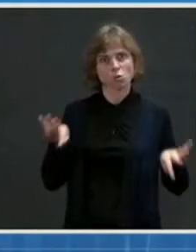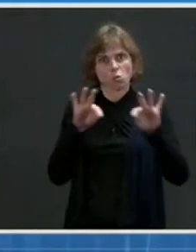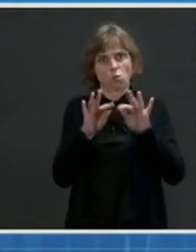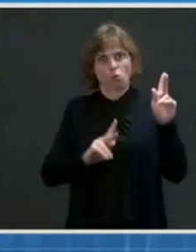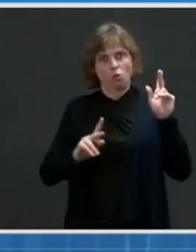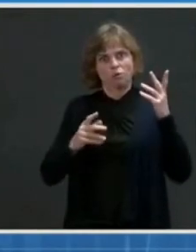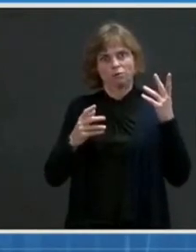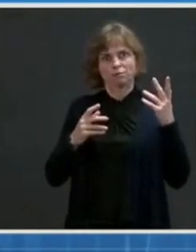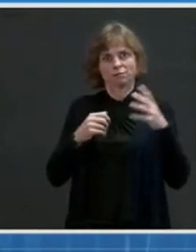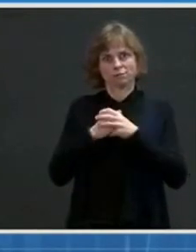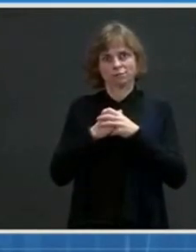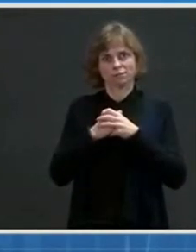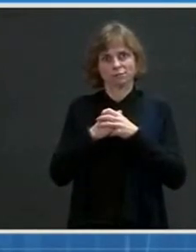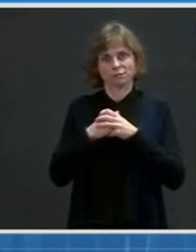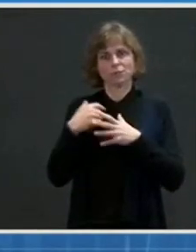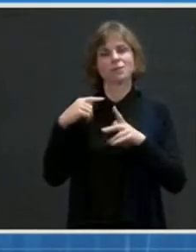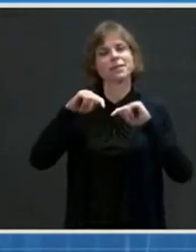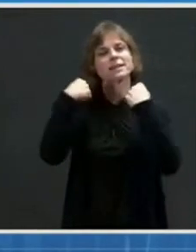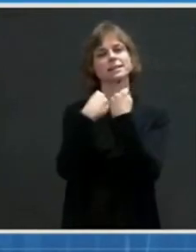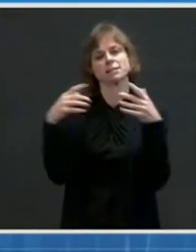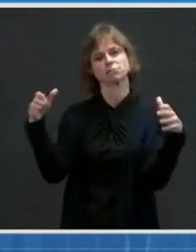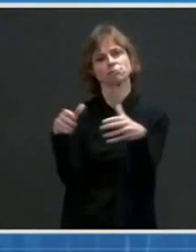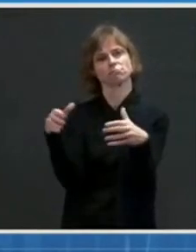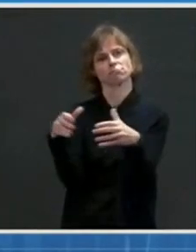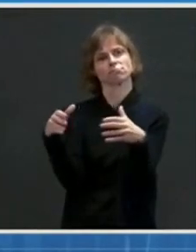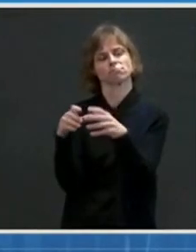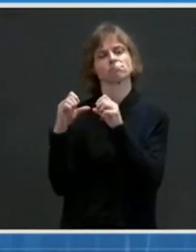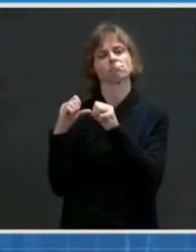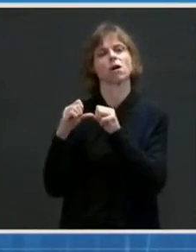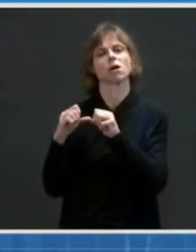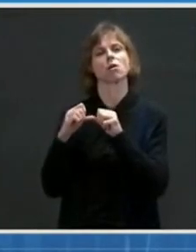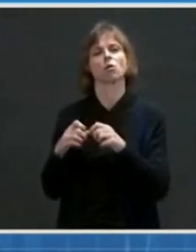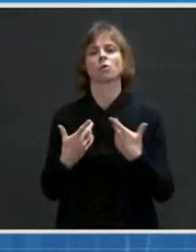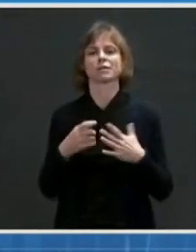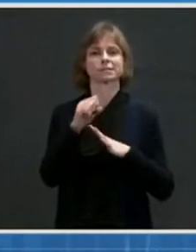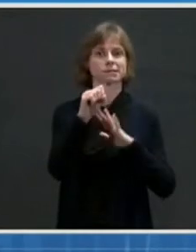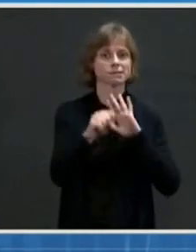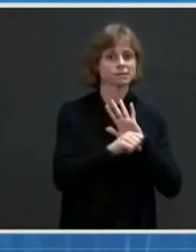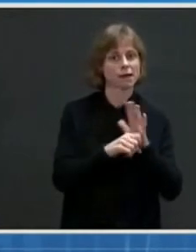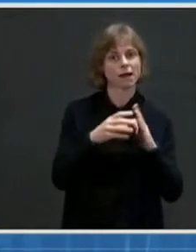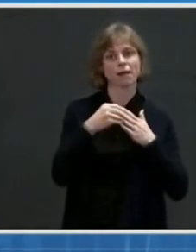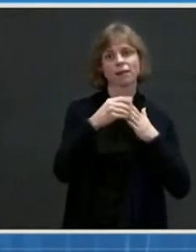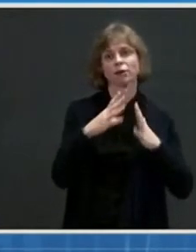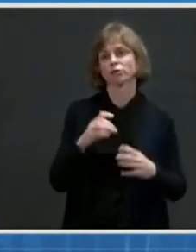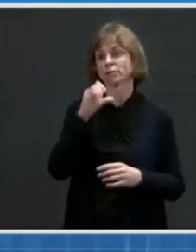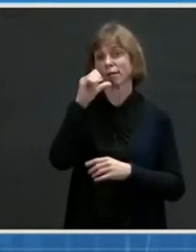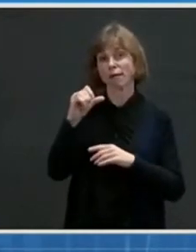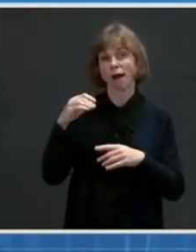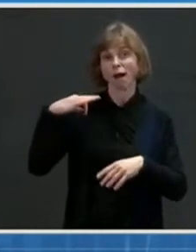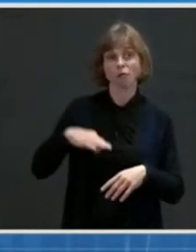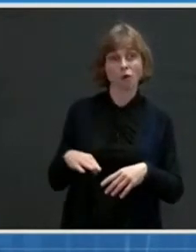WITH KEY STAKE HOLDERS. THE COVID TEAM HAS BEGUN MEETING ON AN ON GOING BASIS,